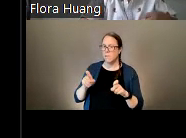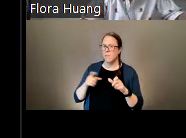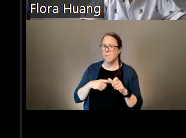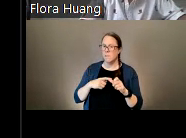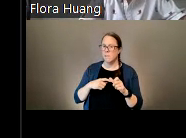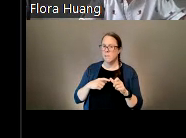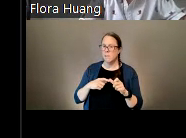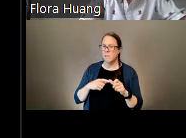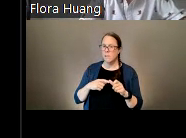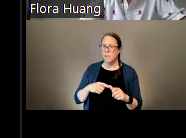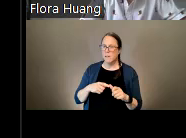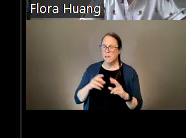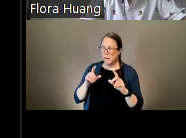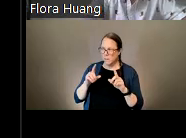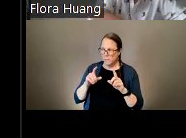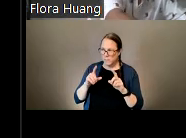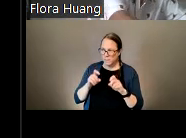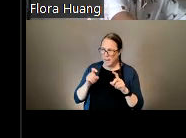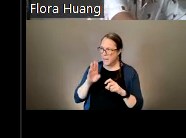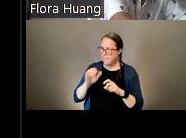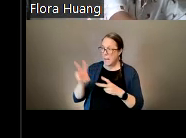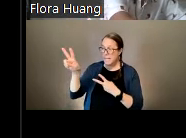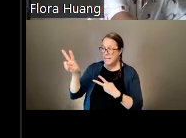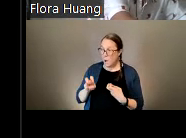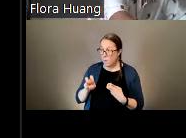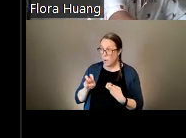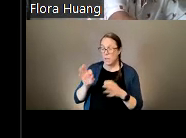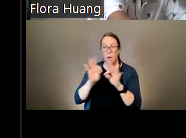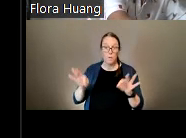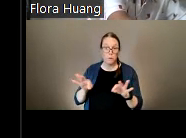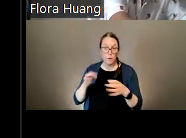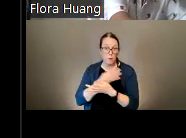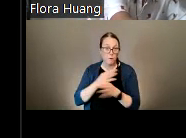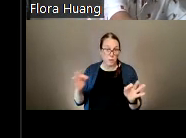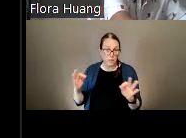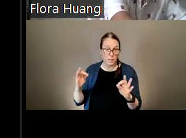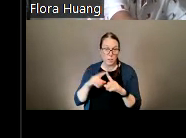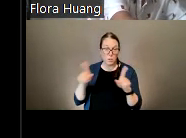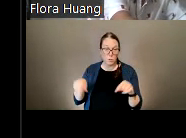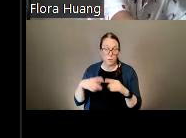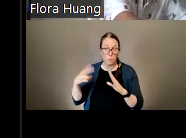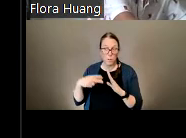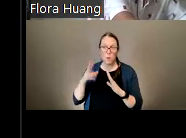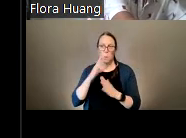it out either by downloading a free screen reader, which we will talk about shortly.